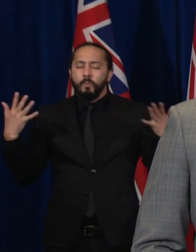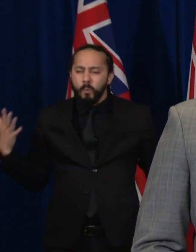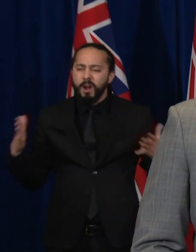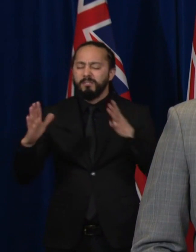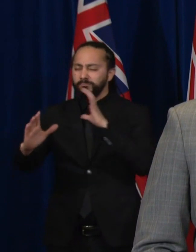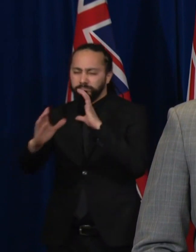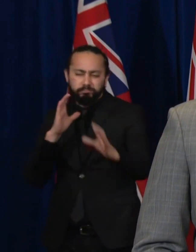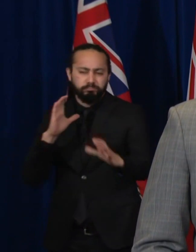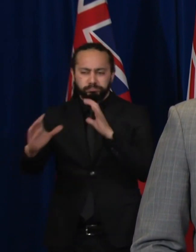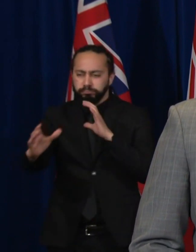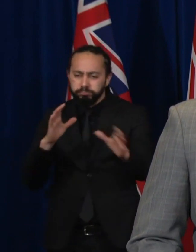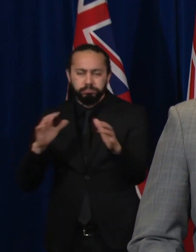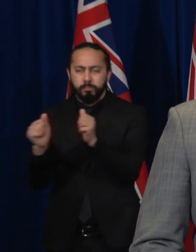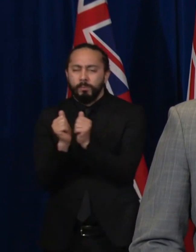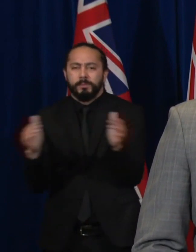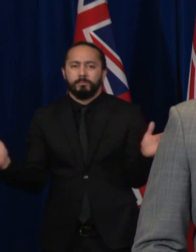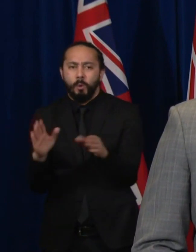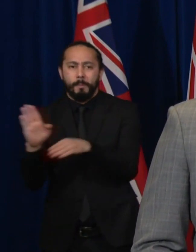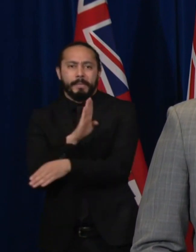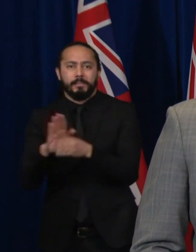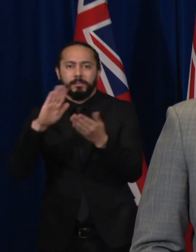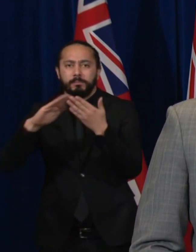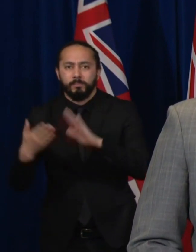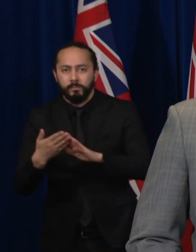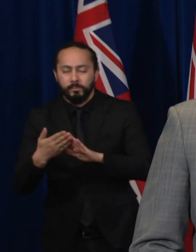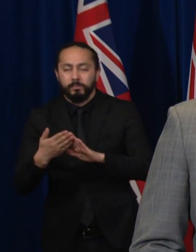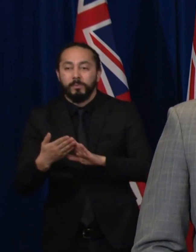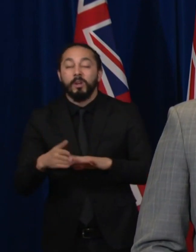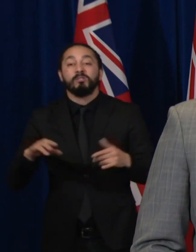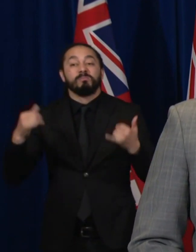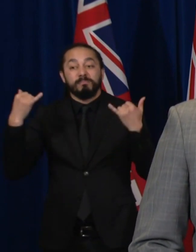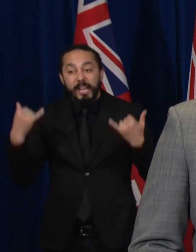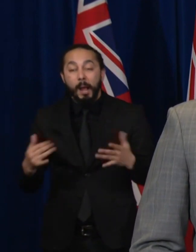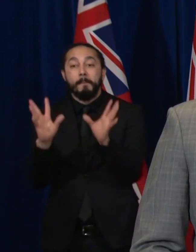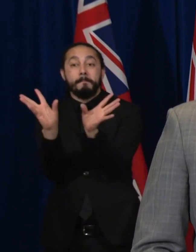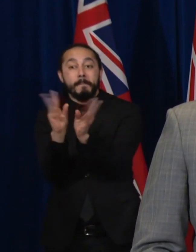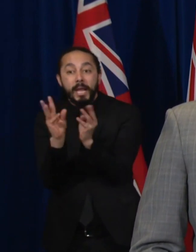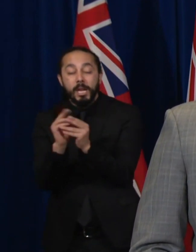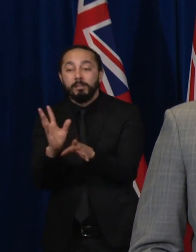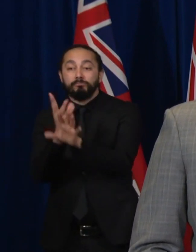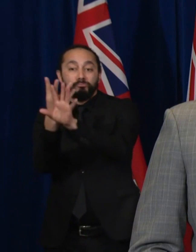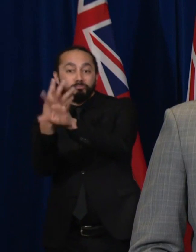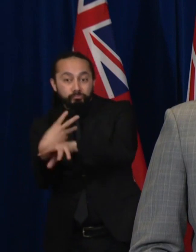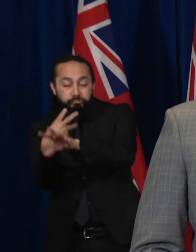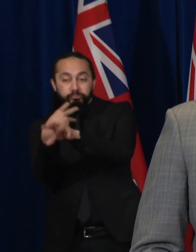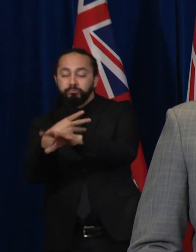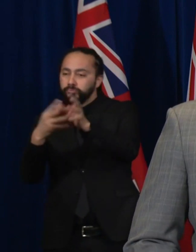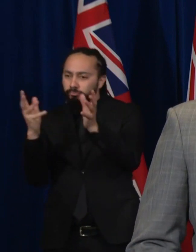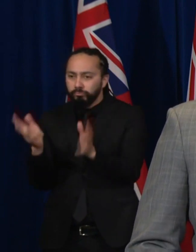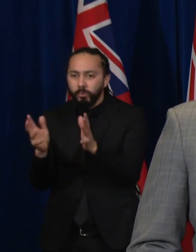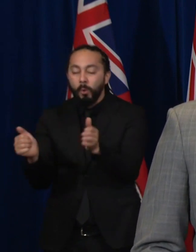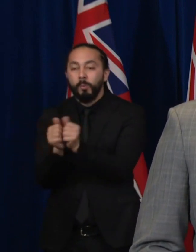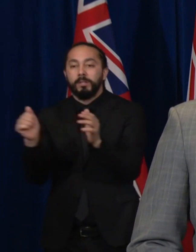This is why We have come to dedicate a portion of it, virtual meetings and round tables with various small business sectors have become a regular part of our day. as a final resting place for those who died here,